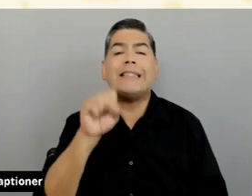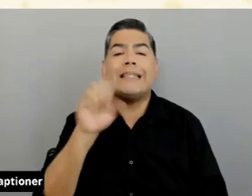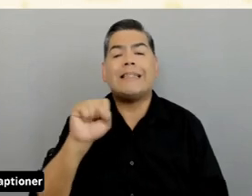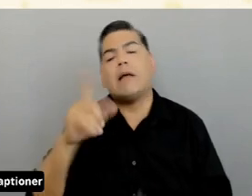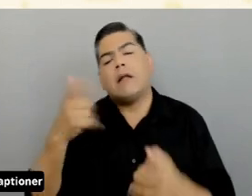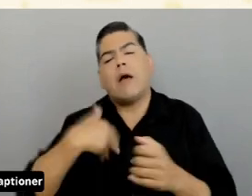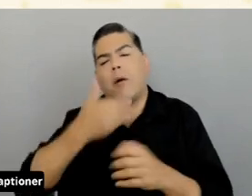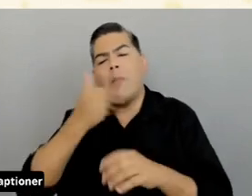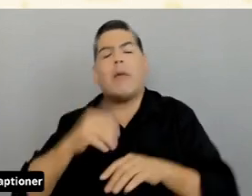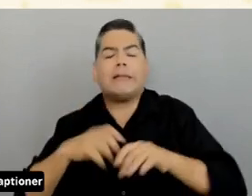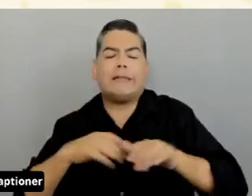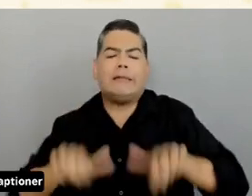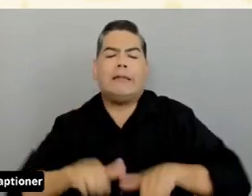the content looks beautiful.